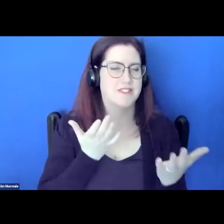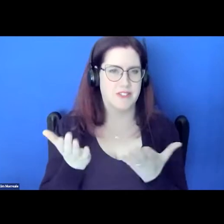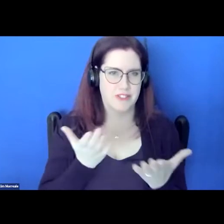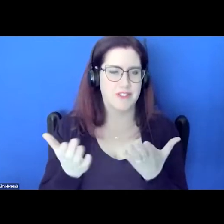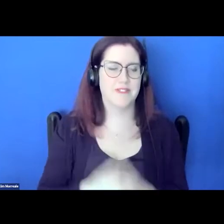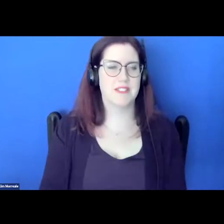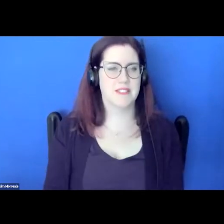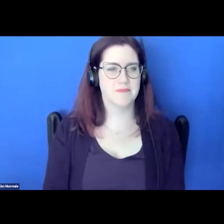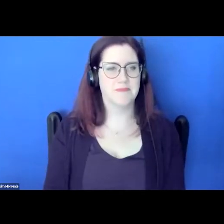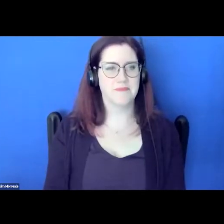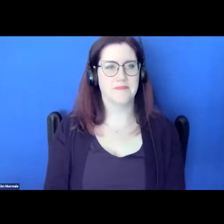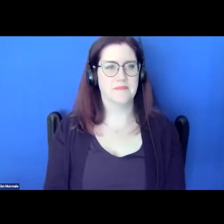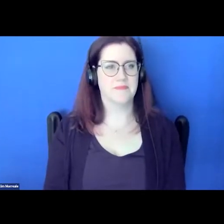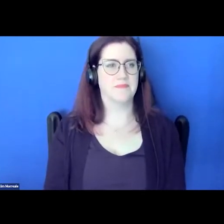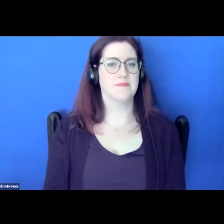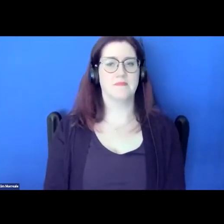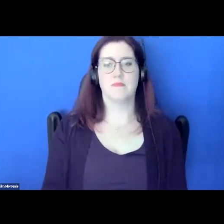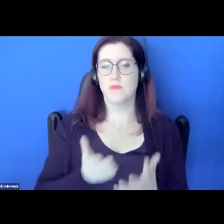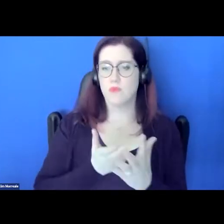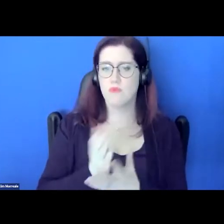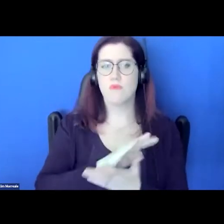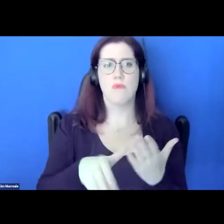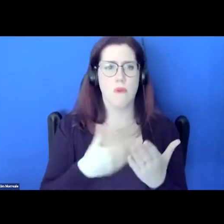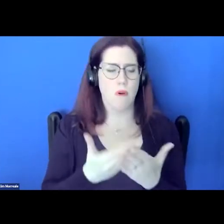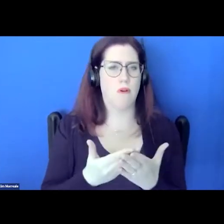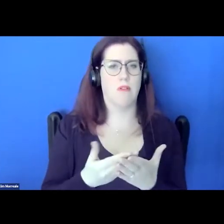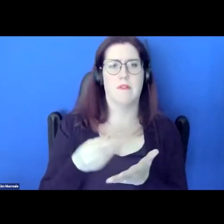and through all of the funding that has come out,